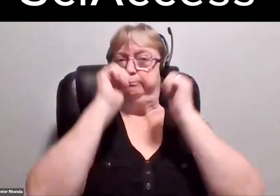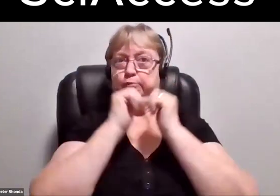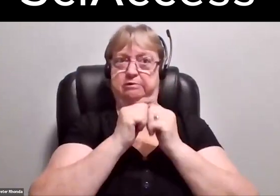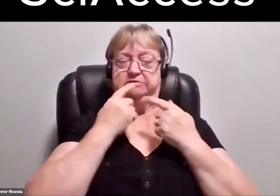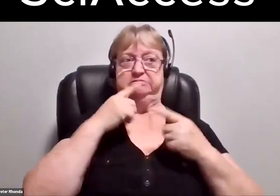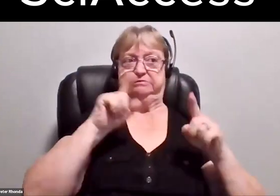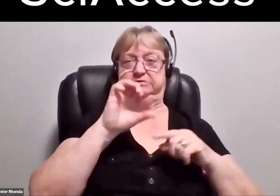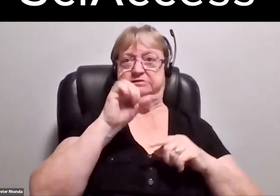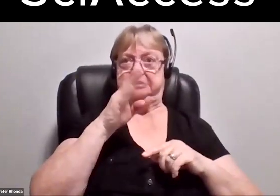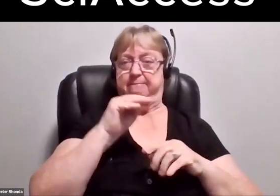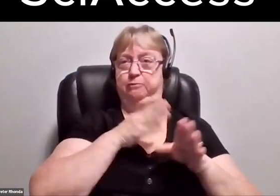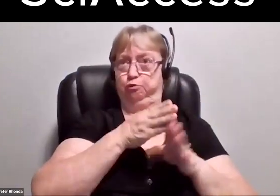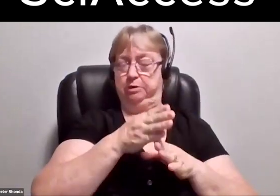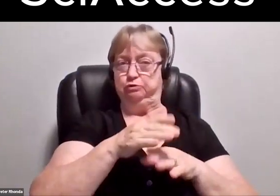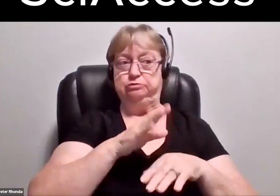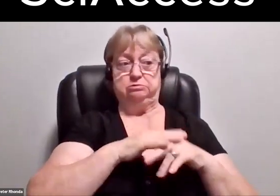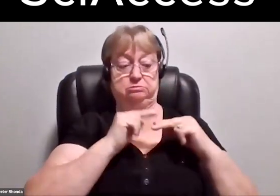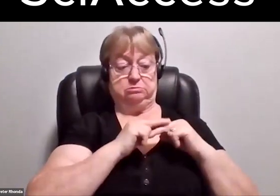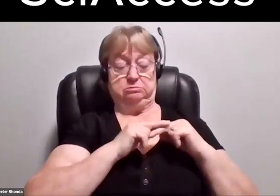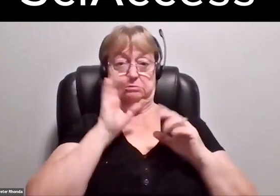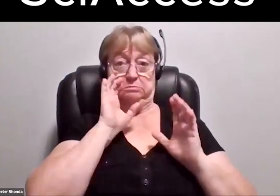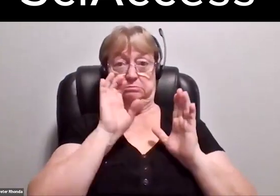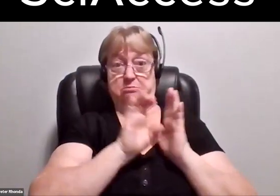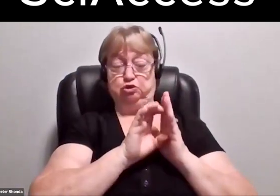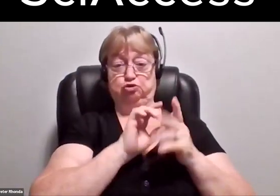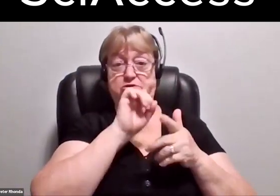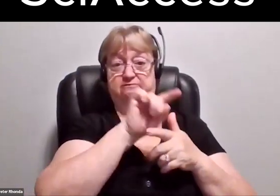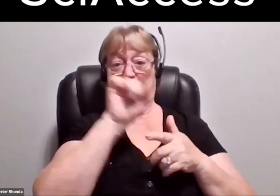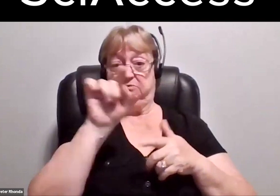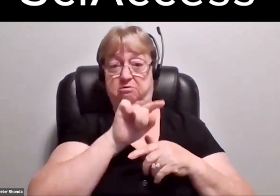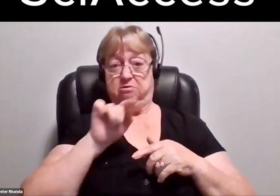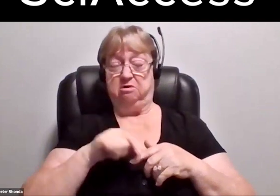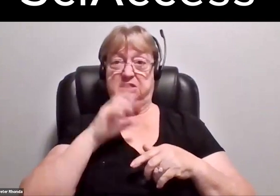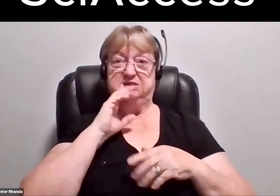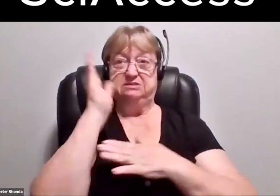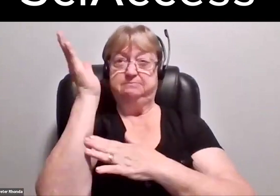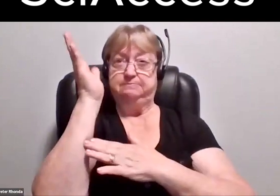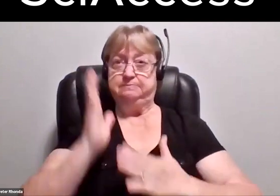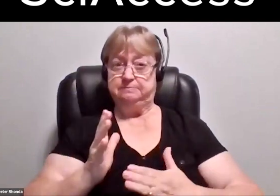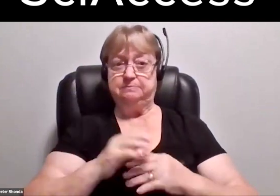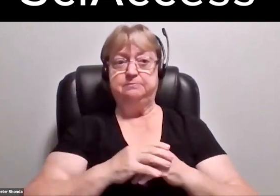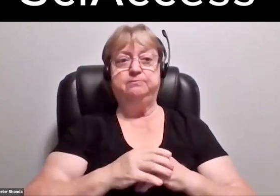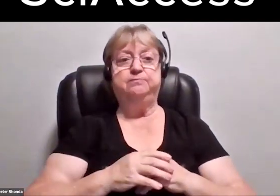On the slide, I'm showing images of some of our speakers, including Ken Silberman of NASA,